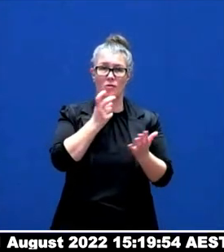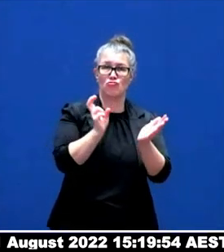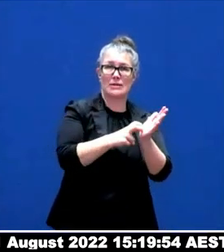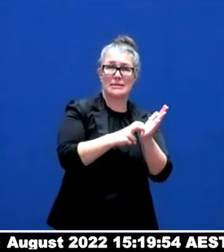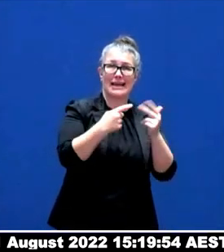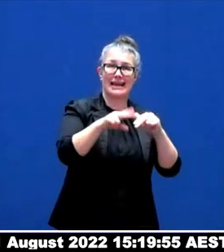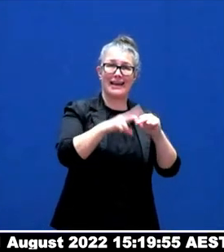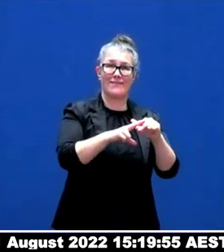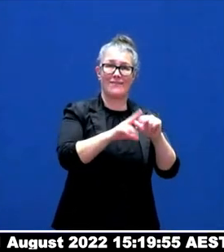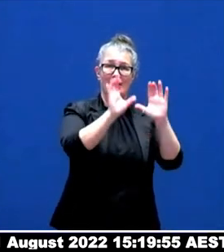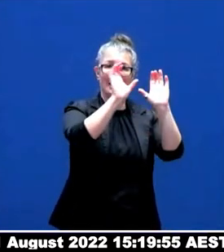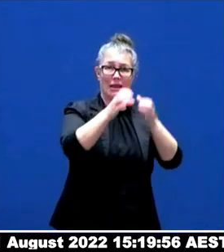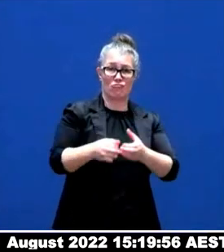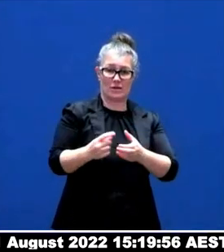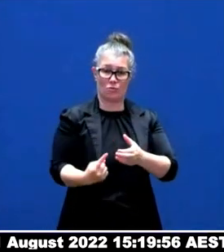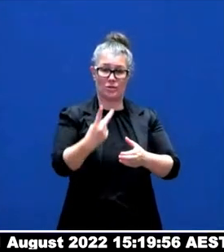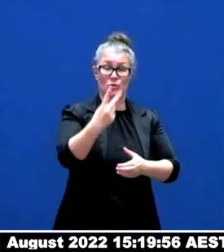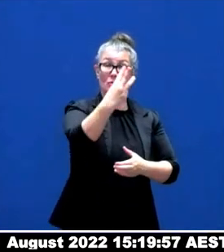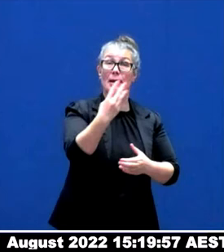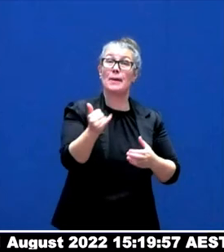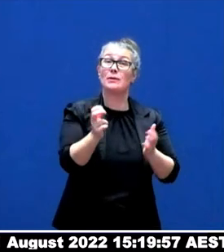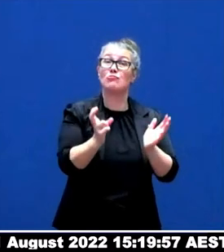or 3. LISA SHORT: They may be registered for all three but they need to ensure that the